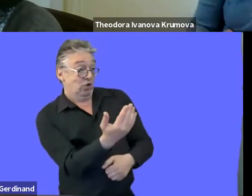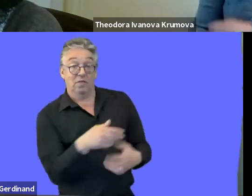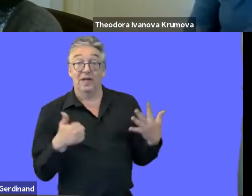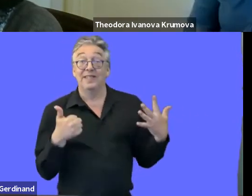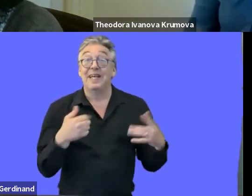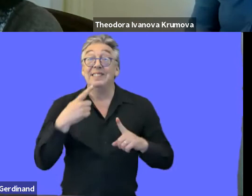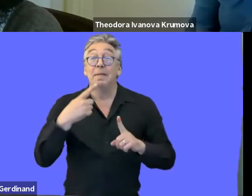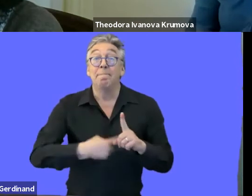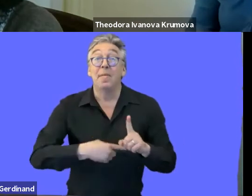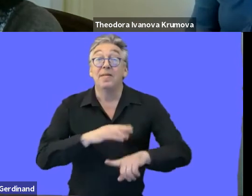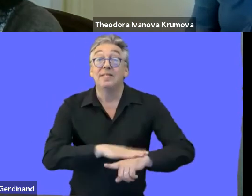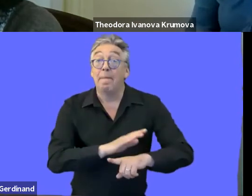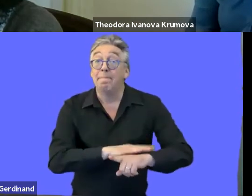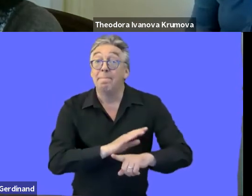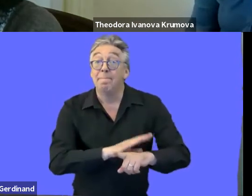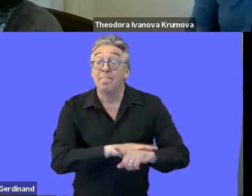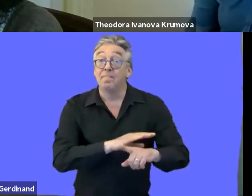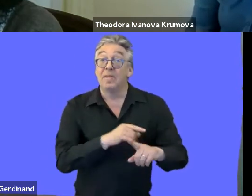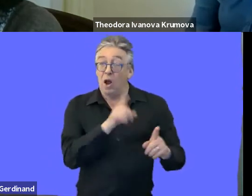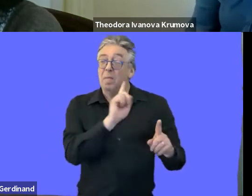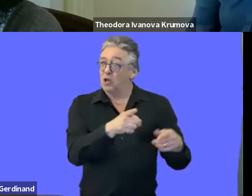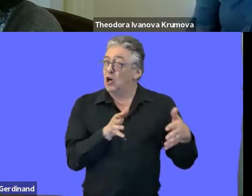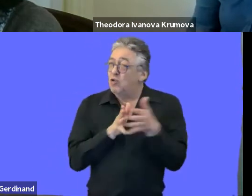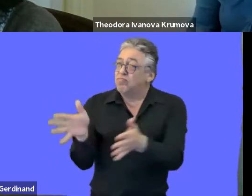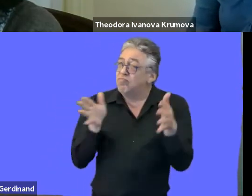and to send exact information what kind of measures